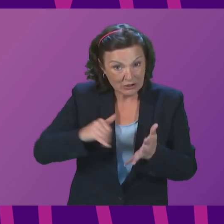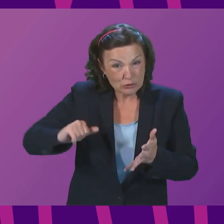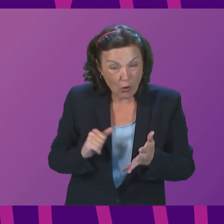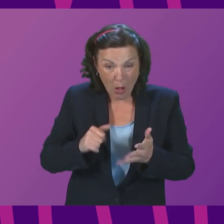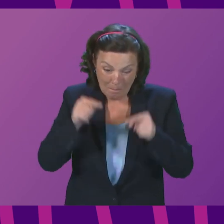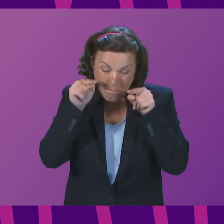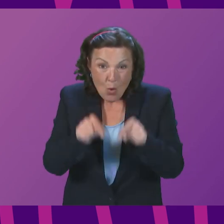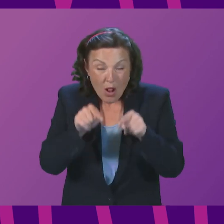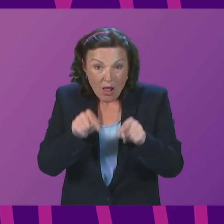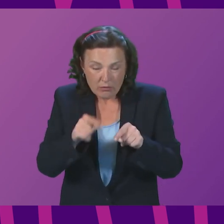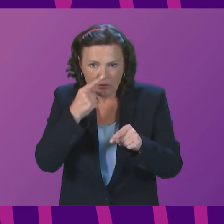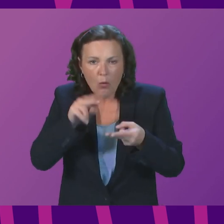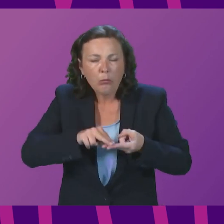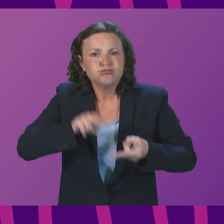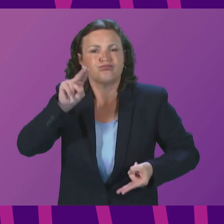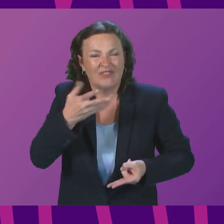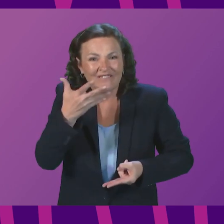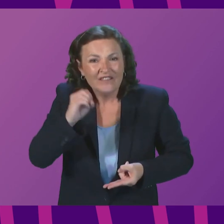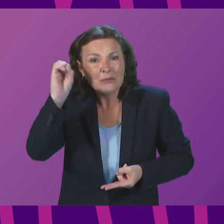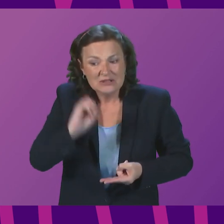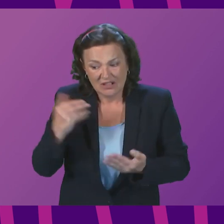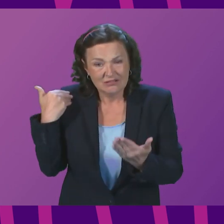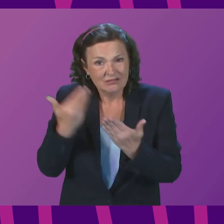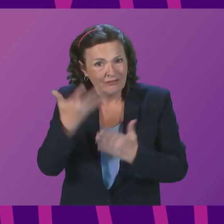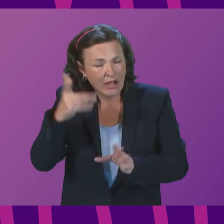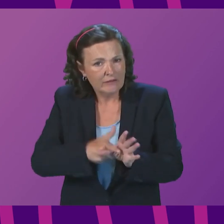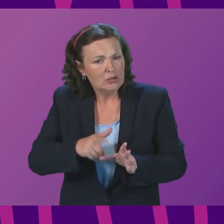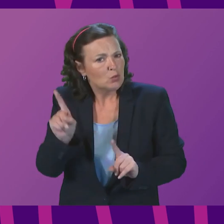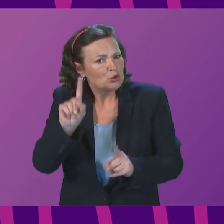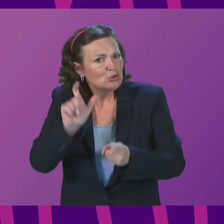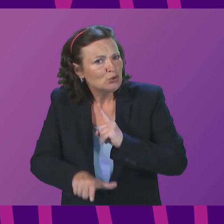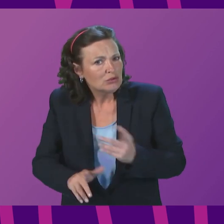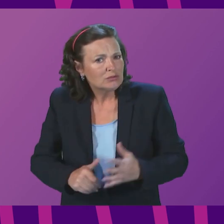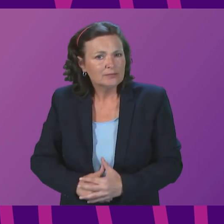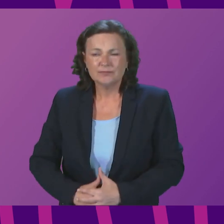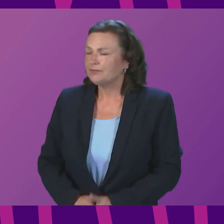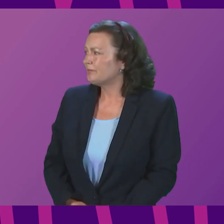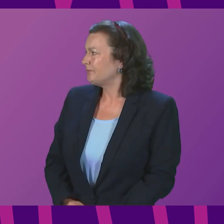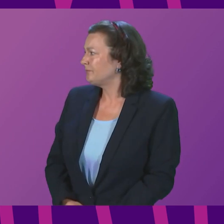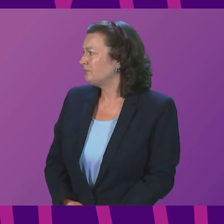risen by nearly 50 per cent in five years. Bullying is always unacceptable.